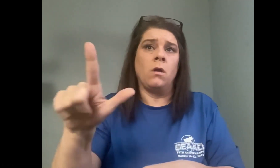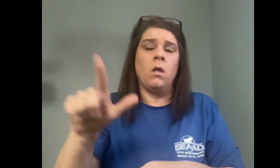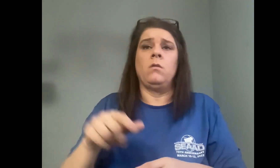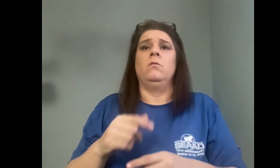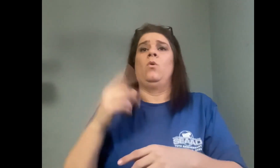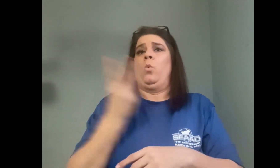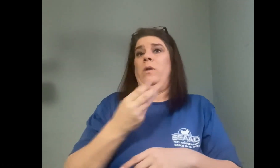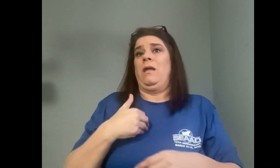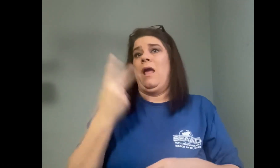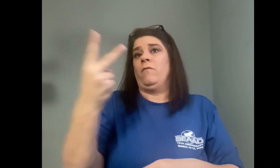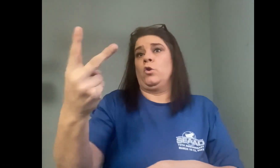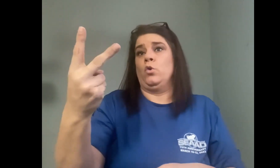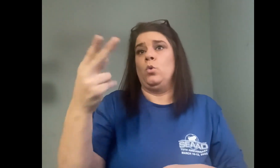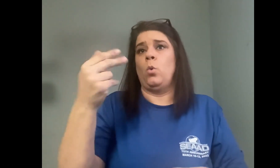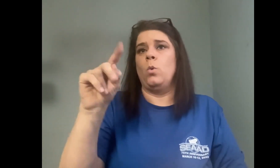Also all we want to tell you that we have two hotels.